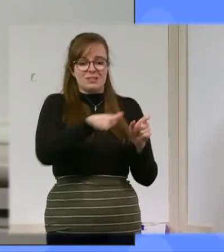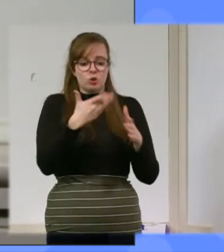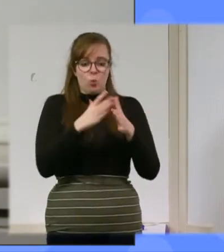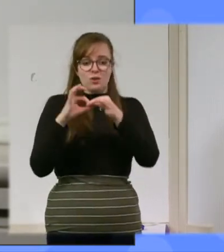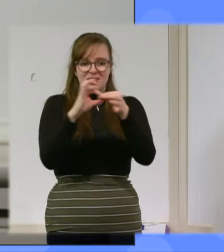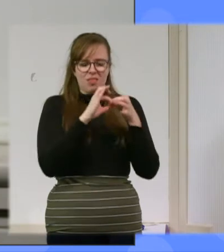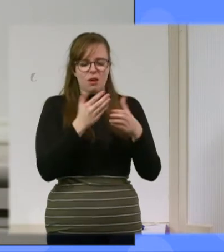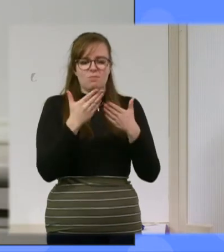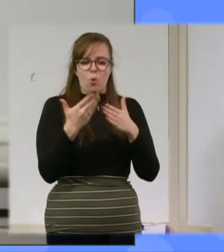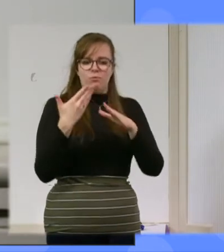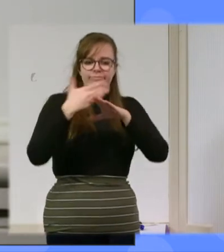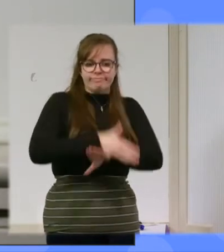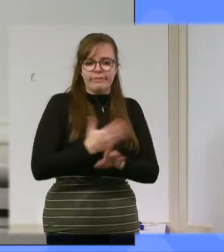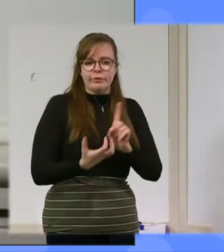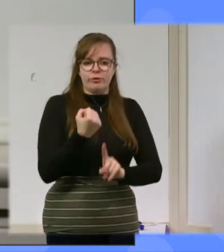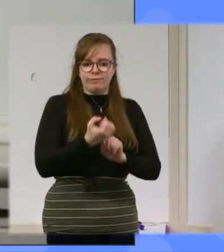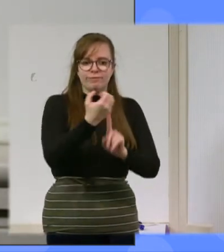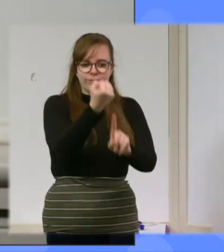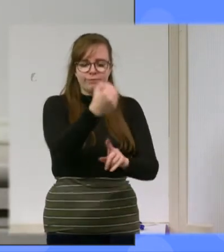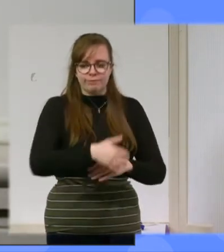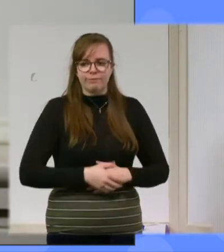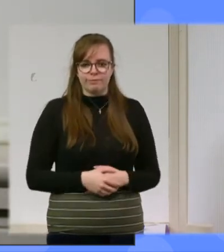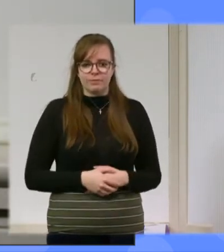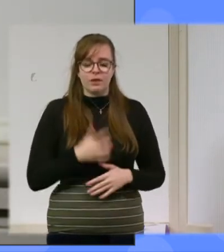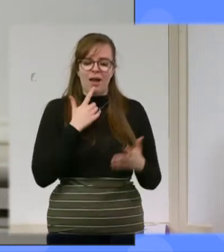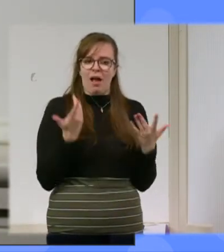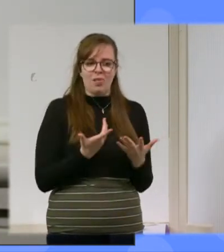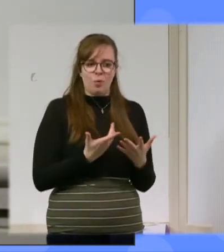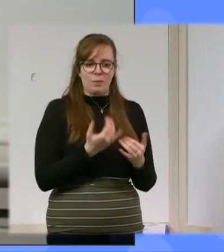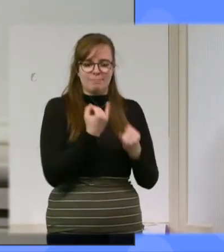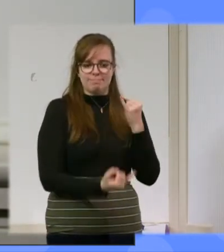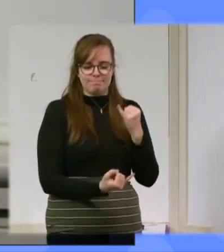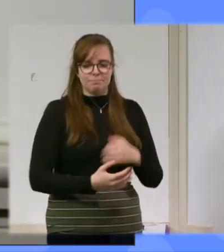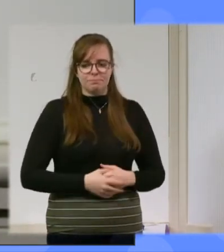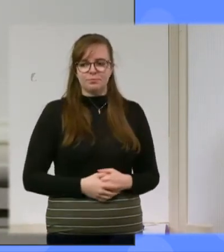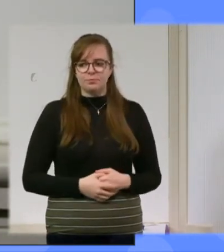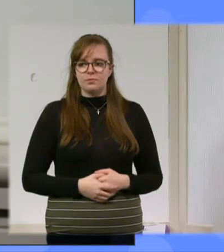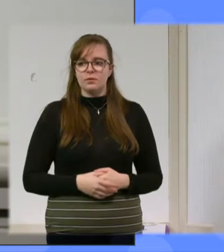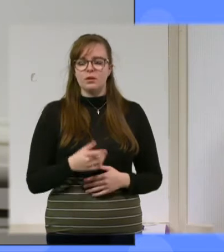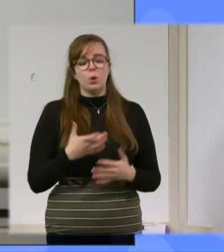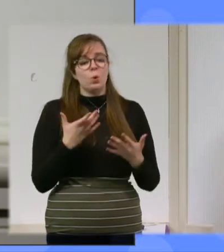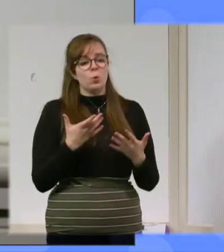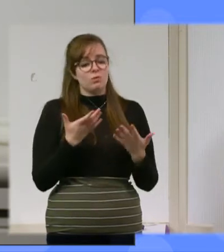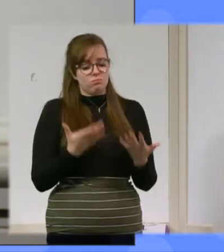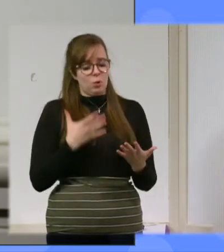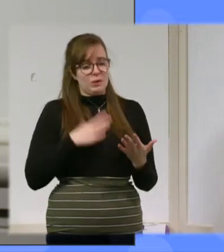than the kind of dissected kind of nature that we have at the moment I think we also need to see more honesty from politicians and I that may not